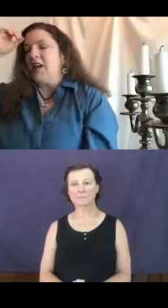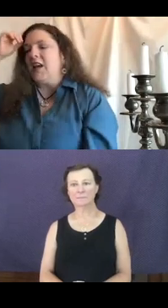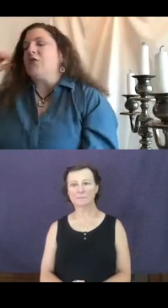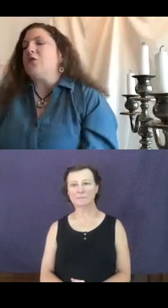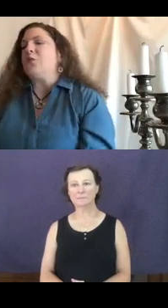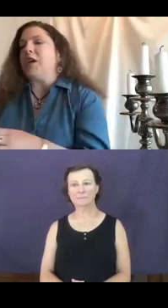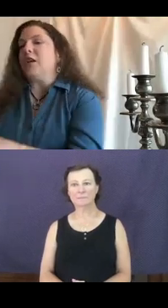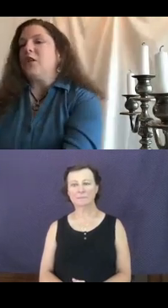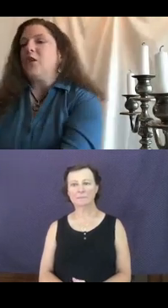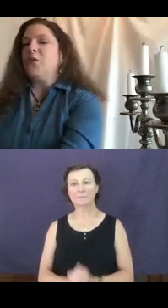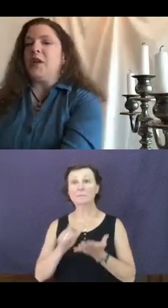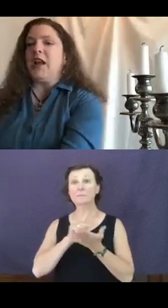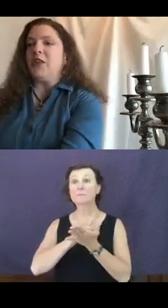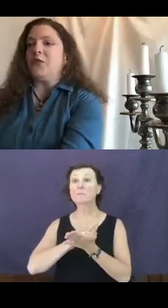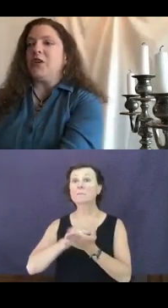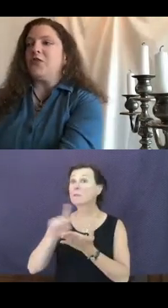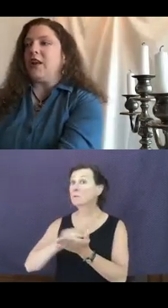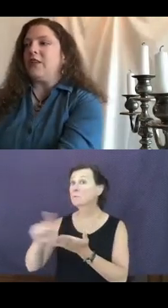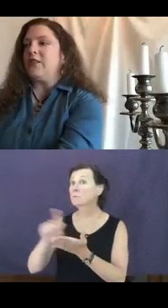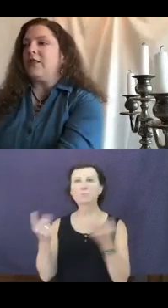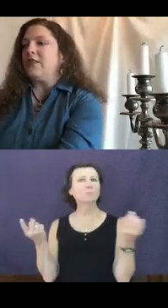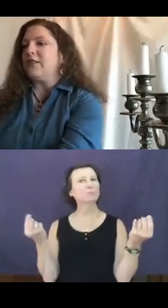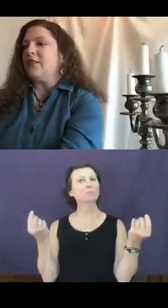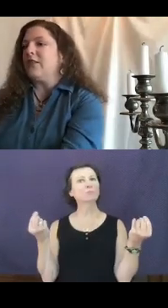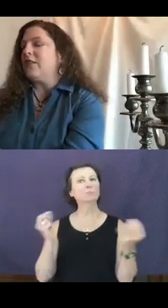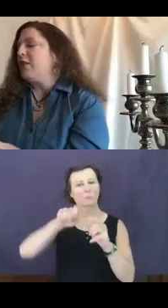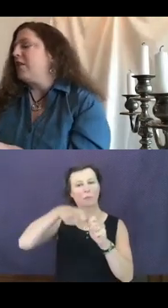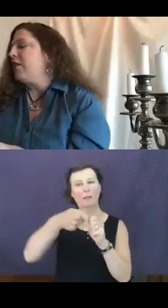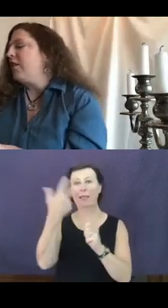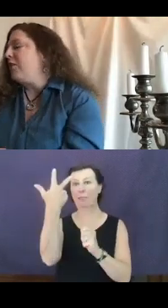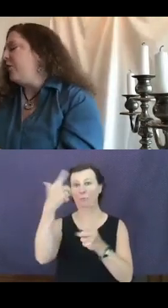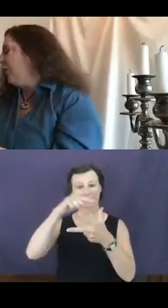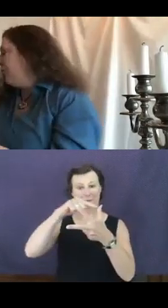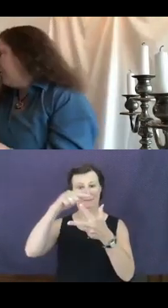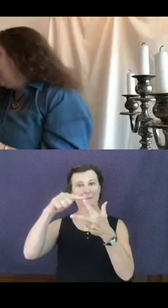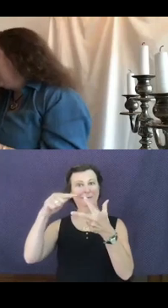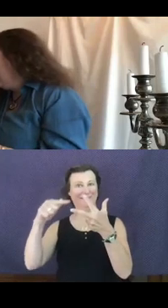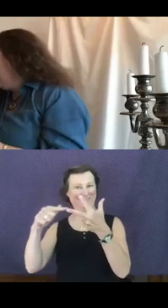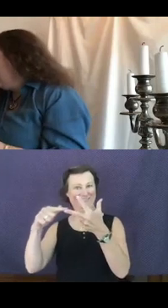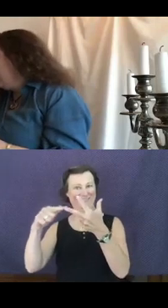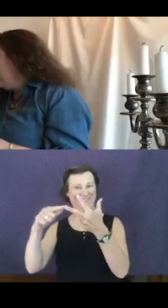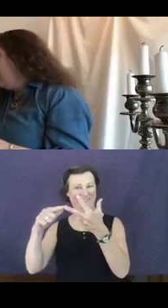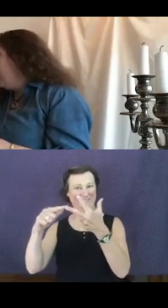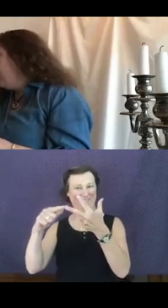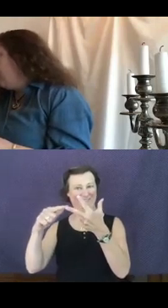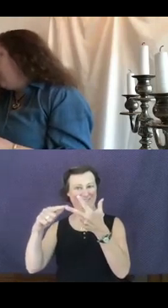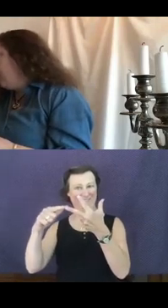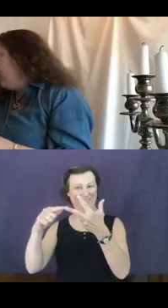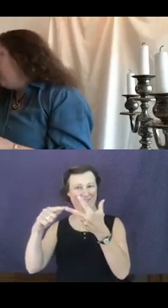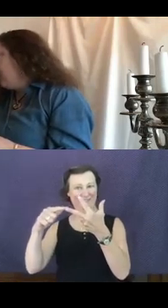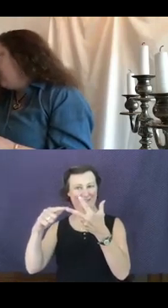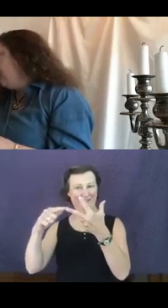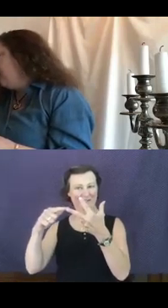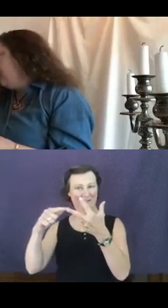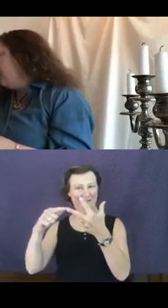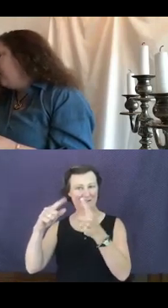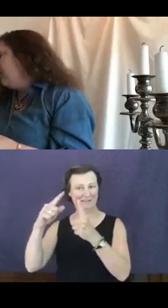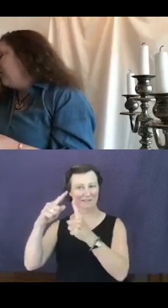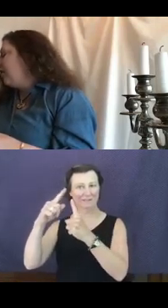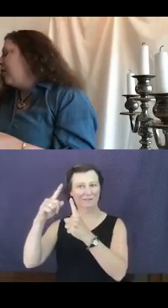Each week we light three Chalices, the first for our congregation